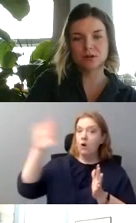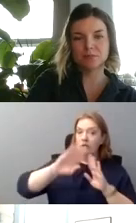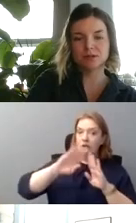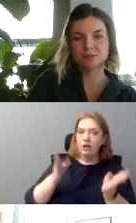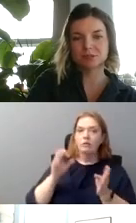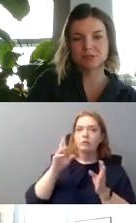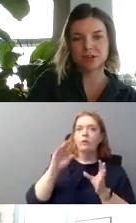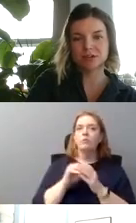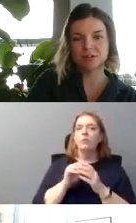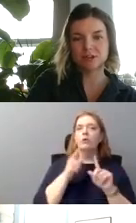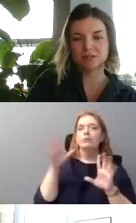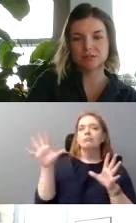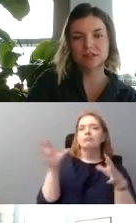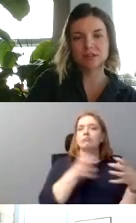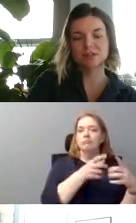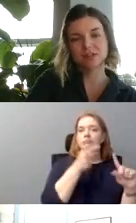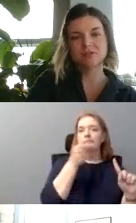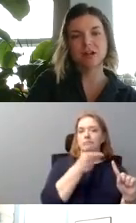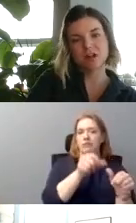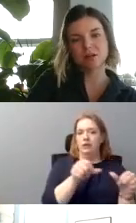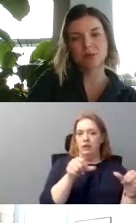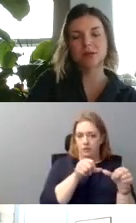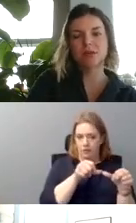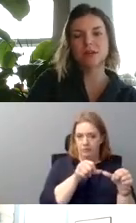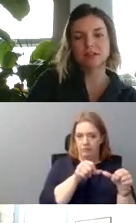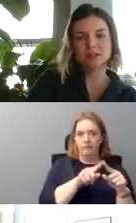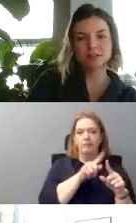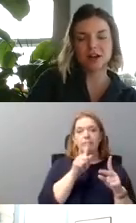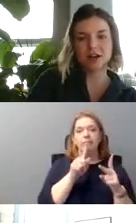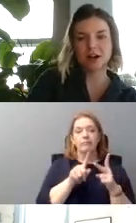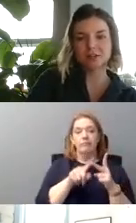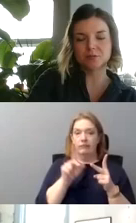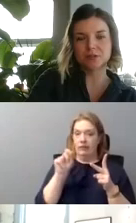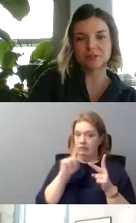more specific areas in the house? And then to kind of follow that up, is the entire house open to